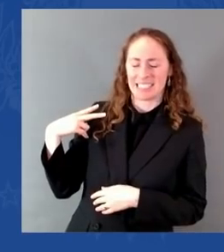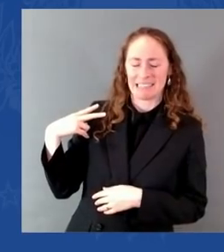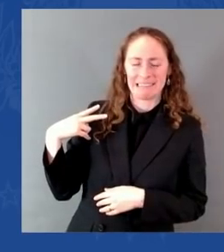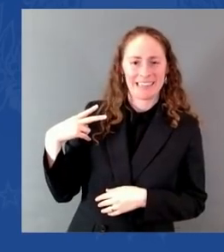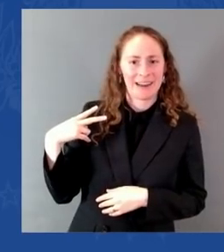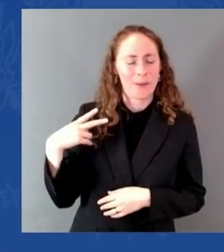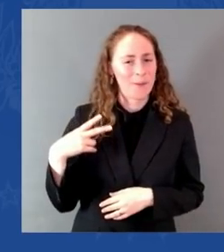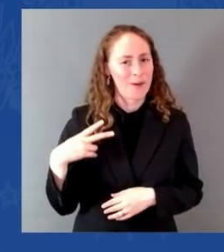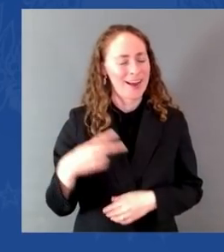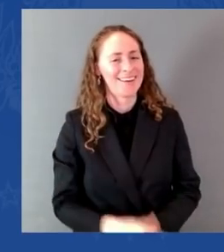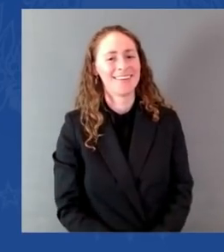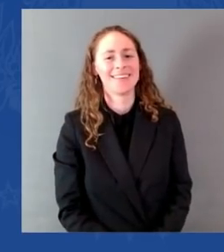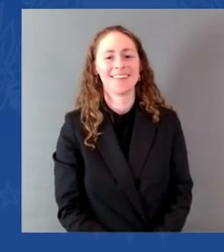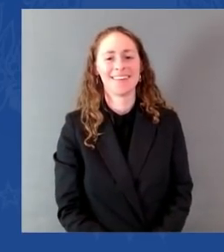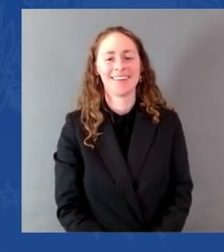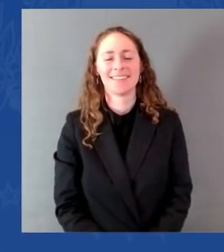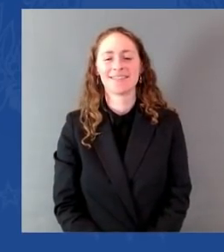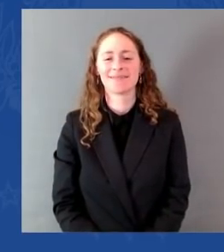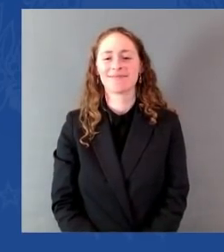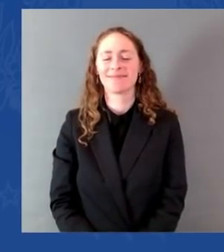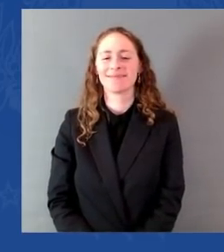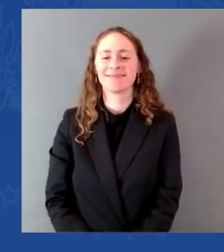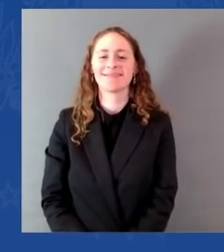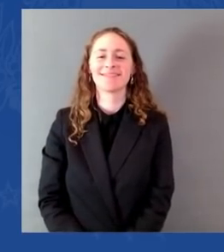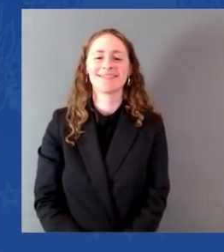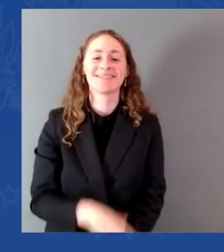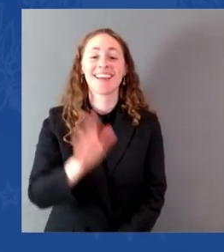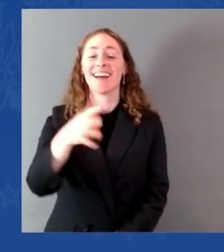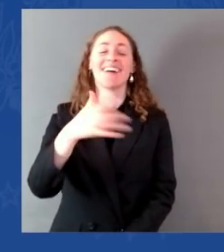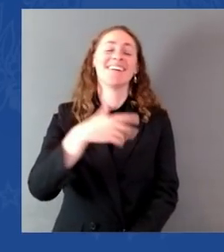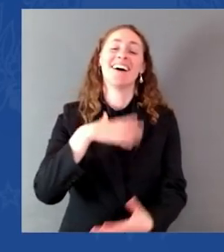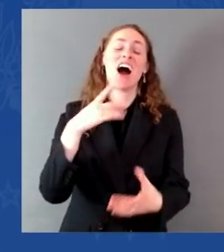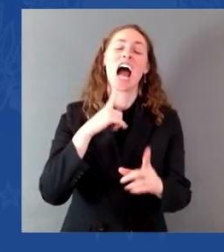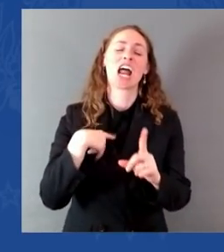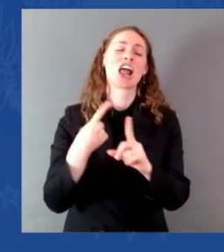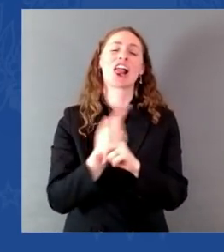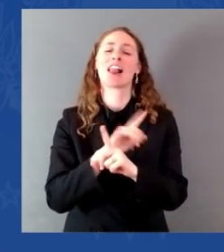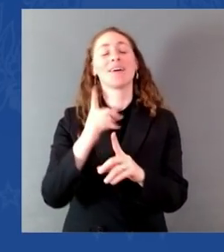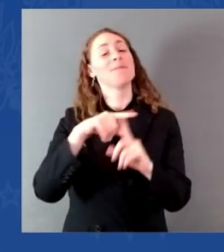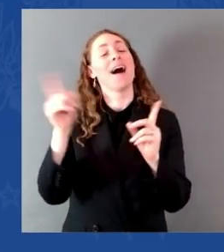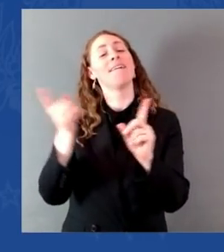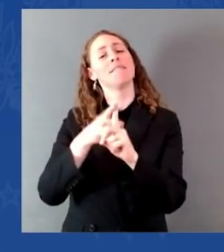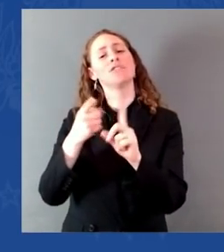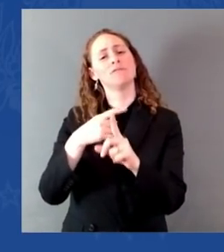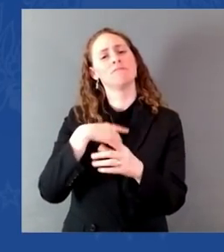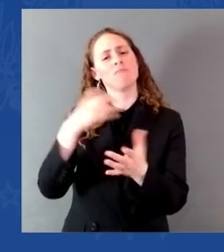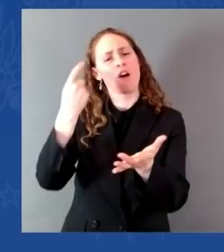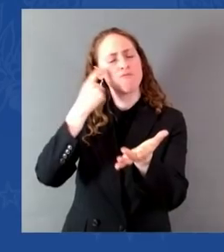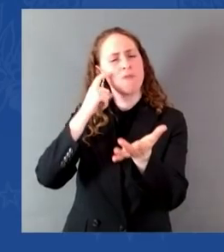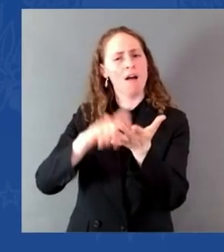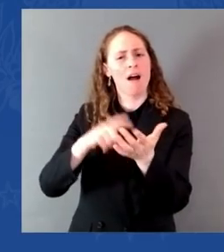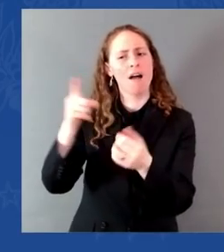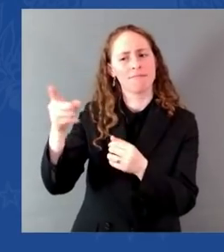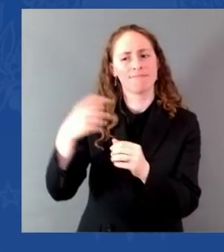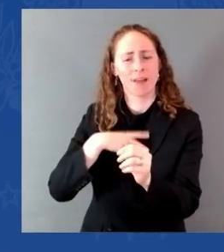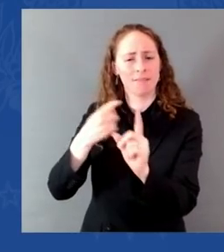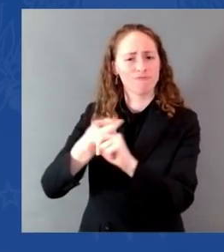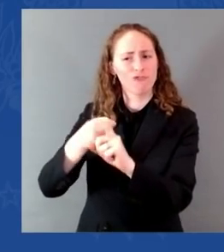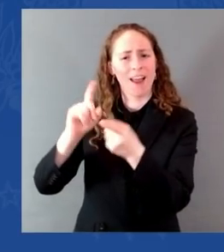a man a few hours west of Russell, Kansas. Came from not far from here -- in Russell, Kansas.